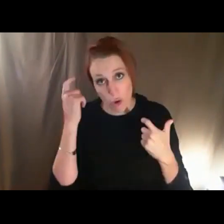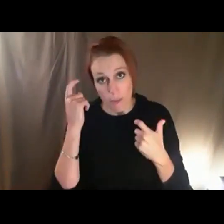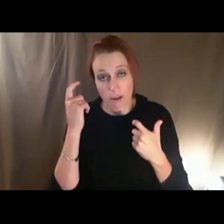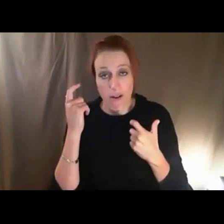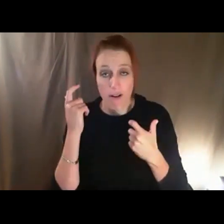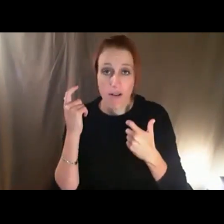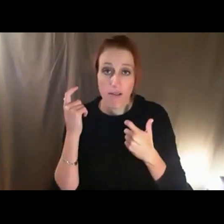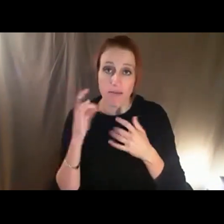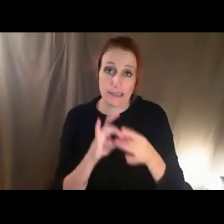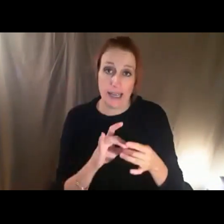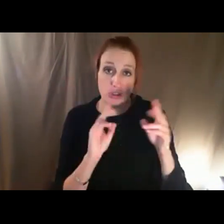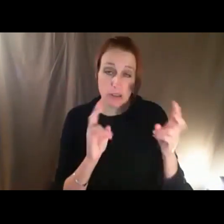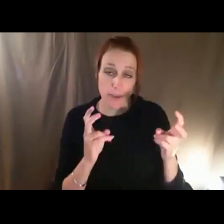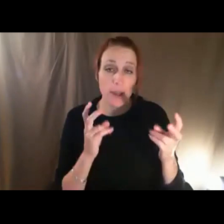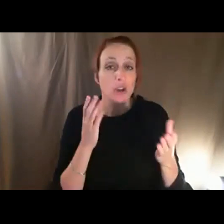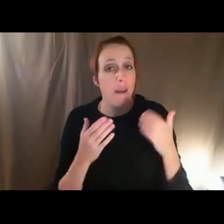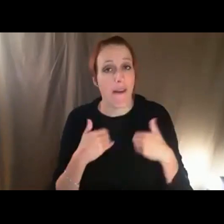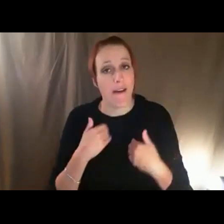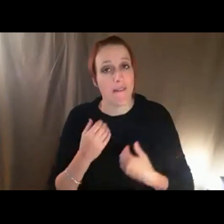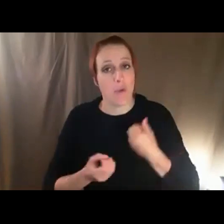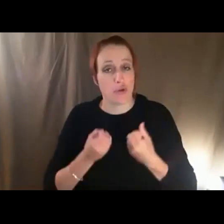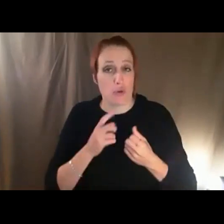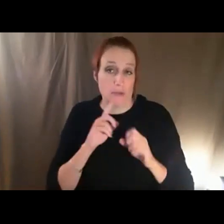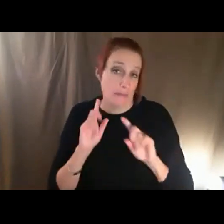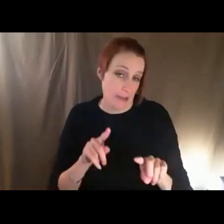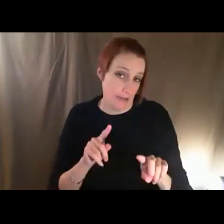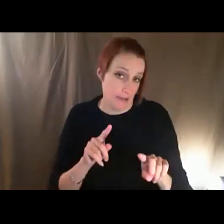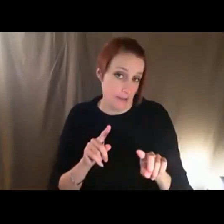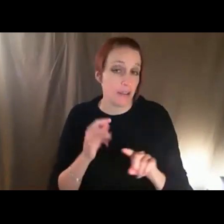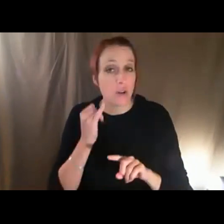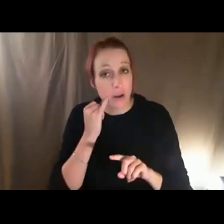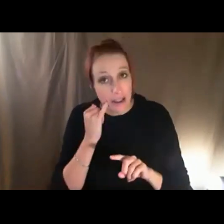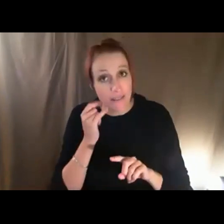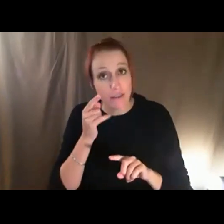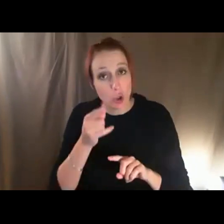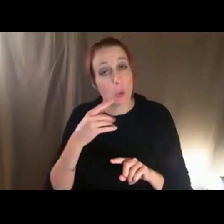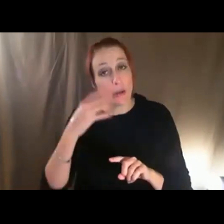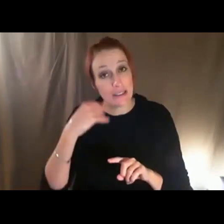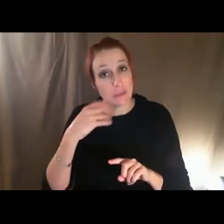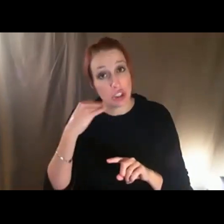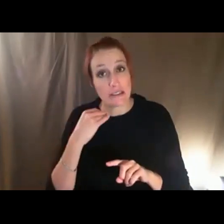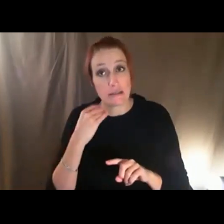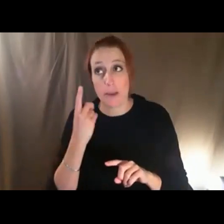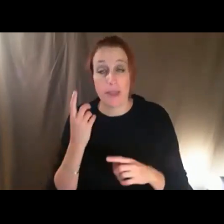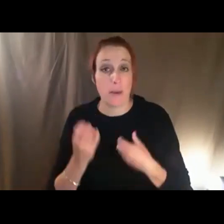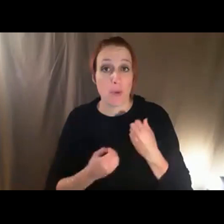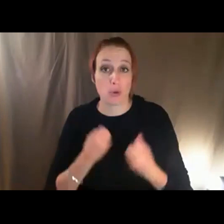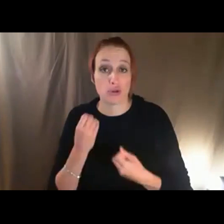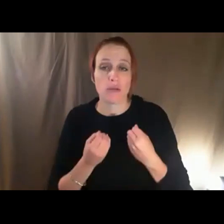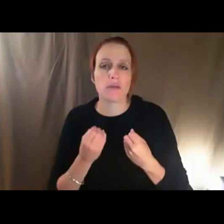reaction to it. So, if you find yourself in that camp, then make sure that you do what you need to do for you.